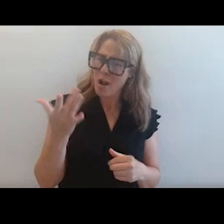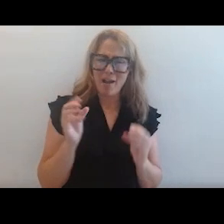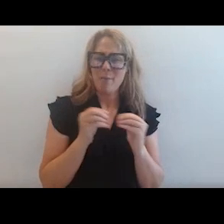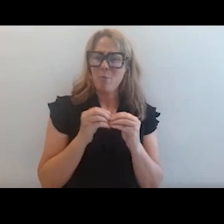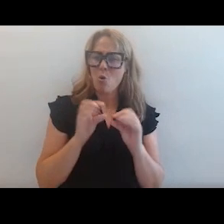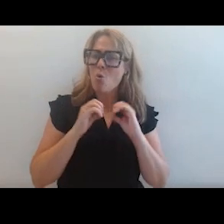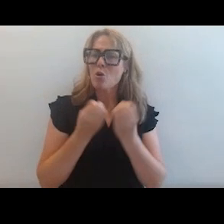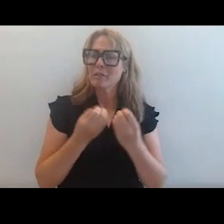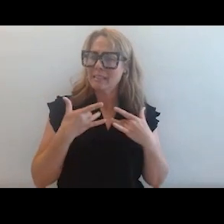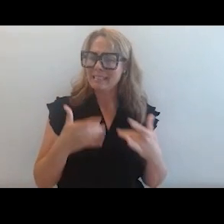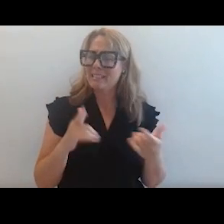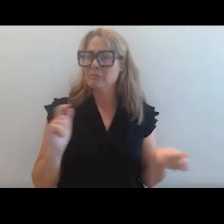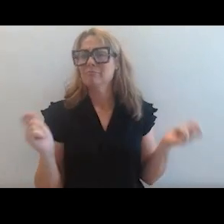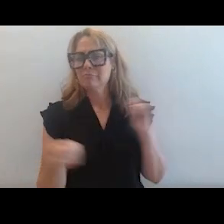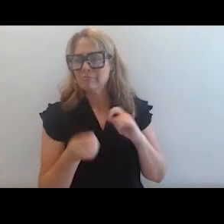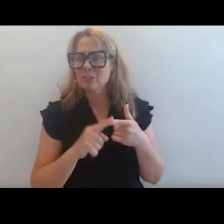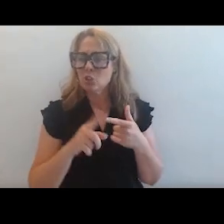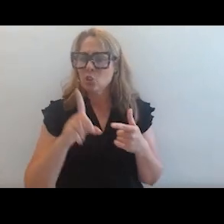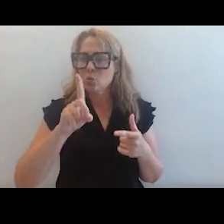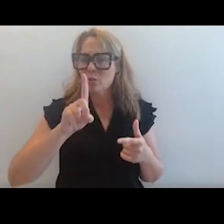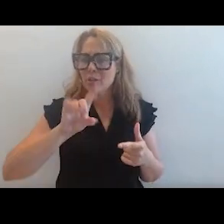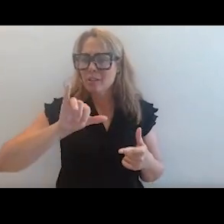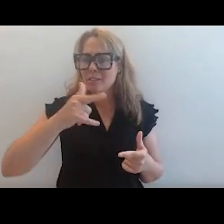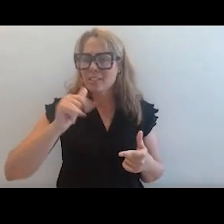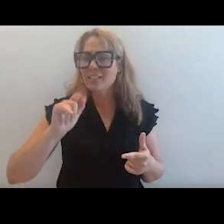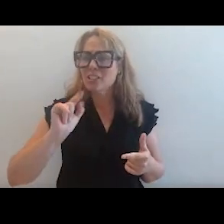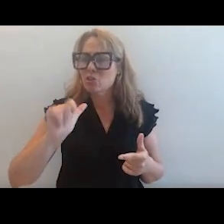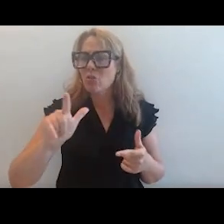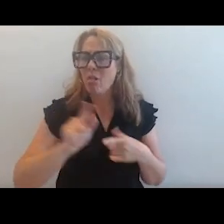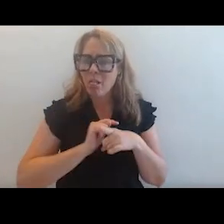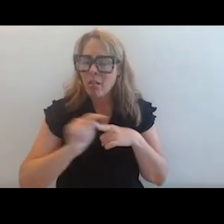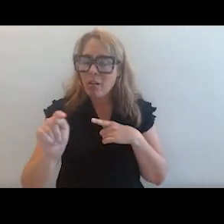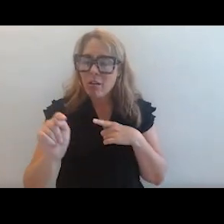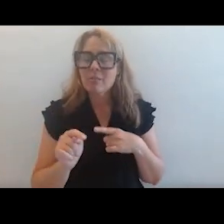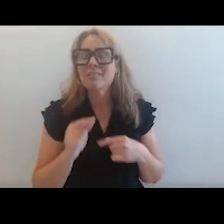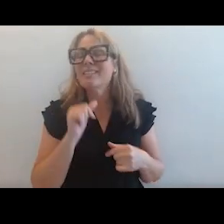So, why are more organizations turning to digital training?